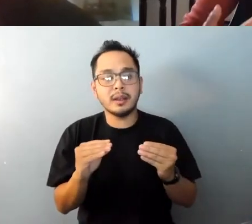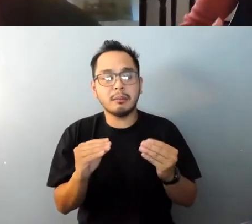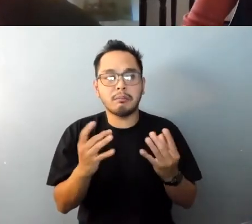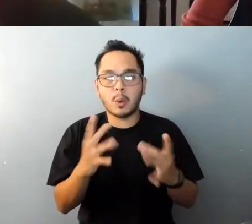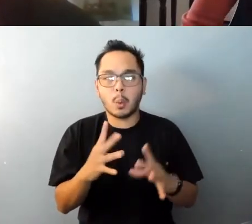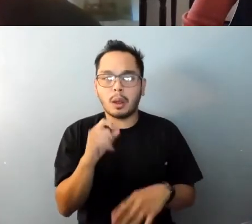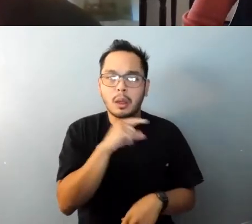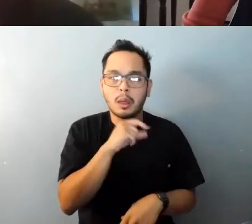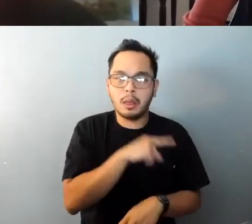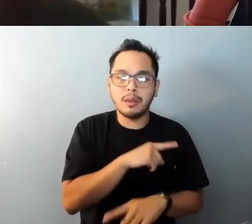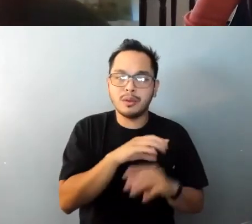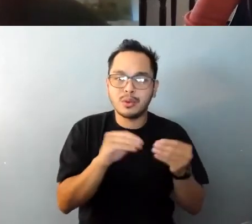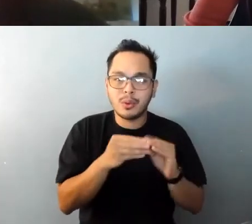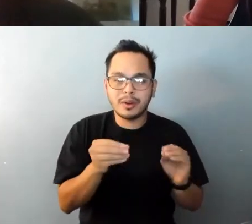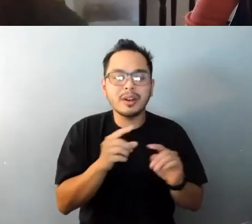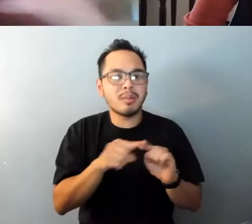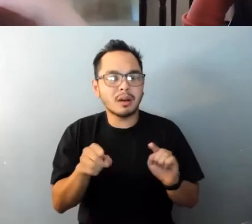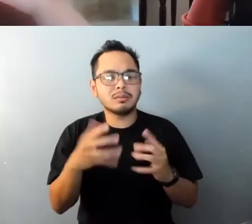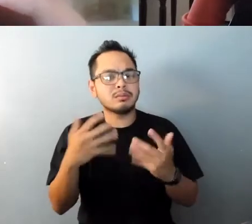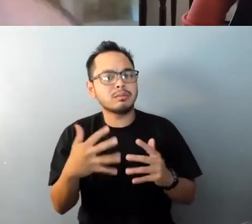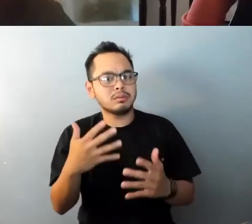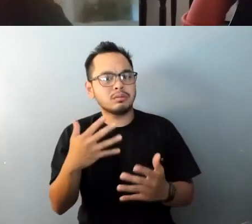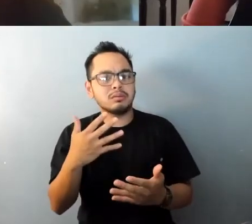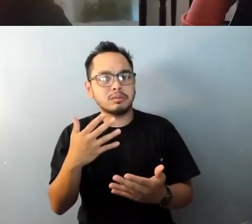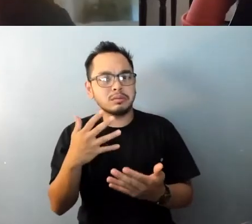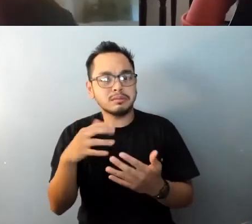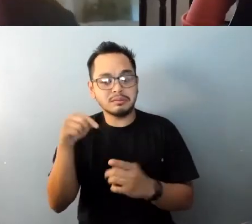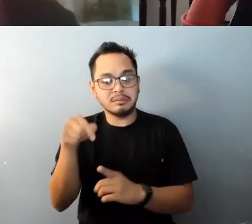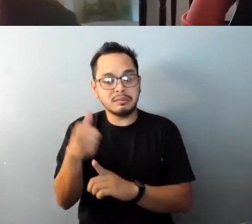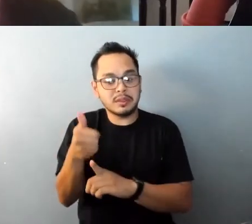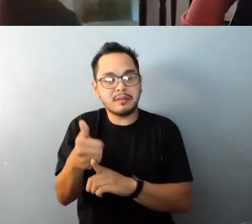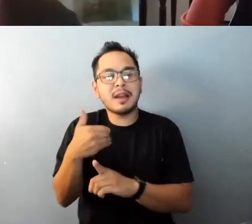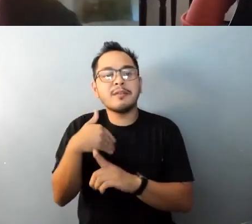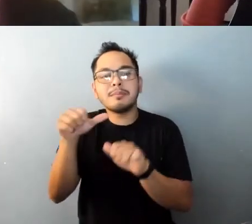on many levels including the kind of magic that he is able to work.